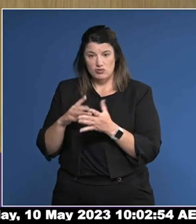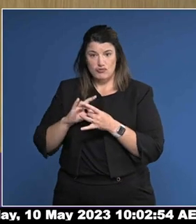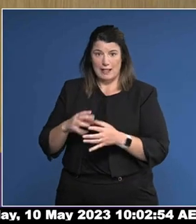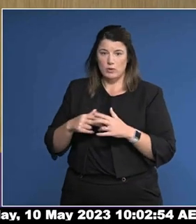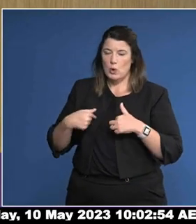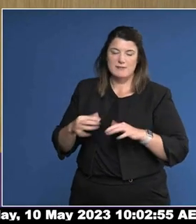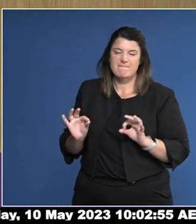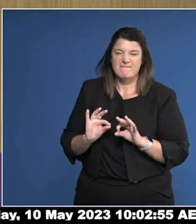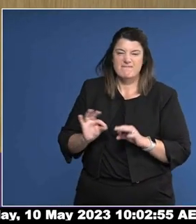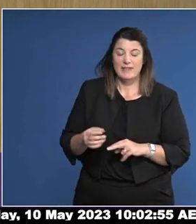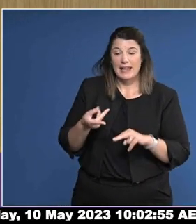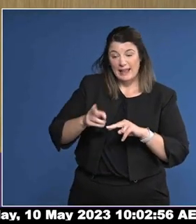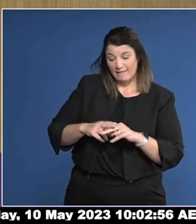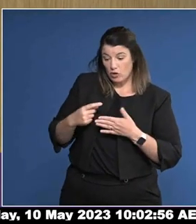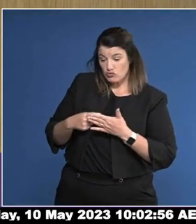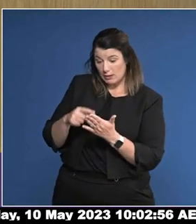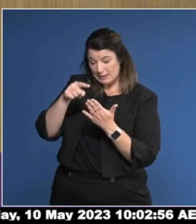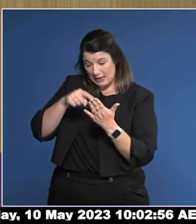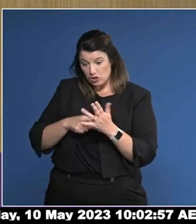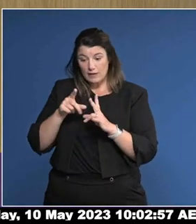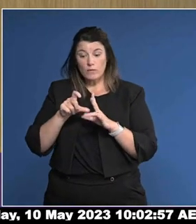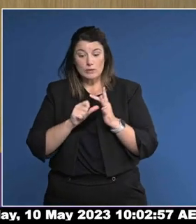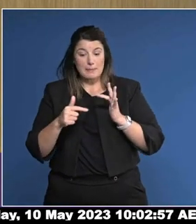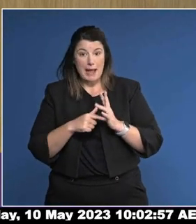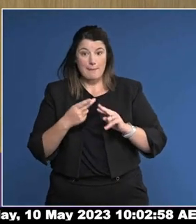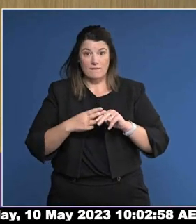So, if there were recommendations for the department to follow up on we would do so,